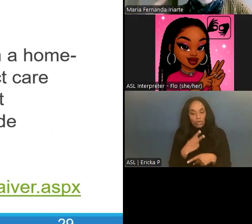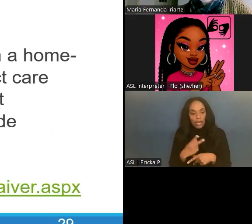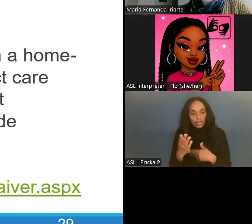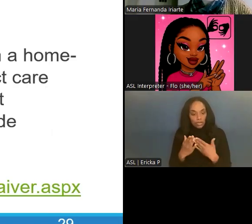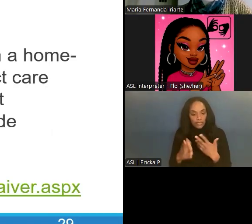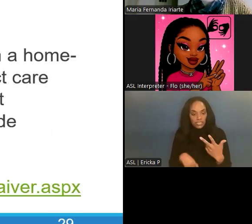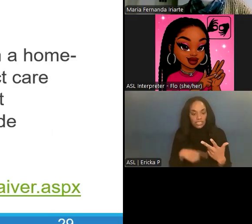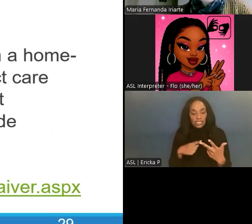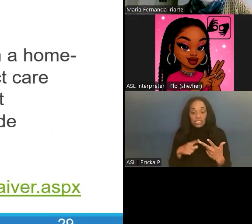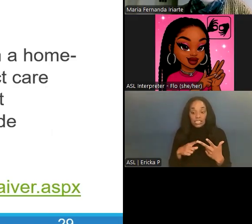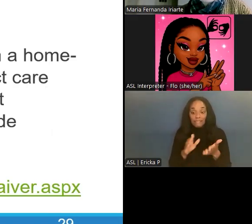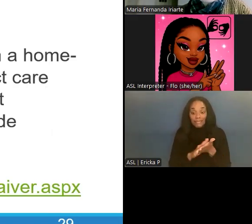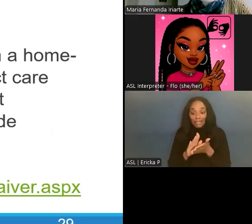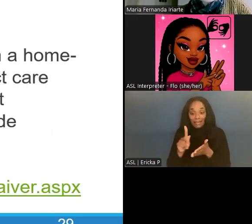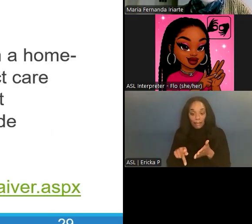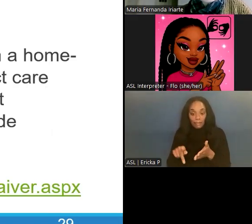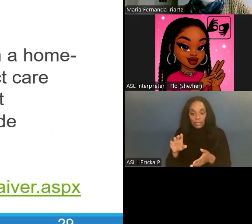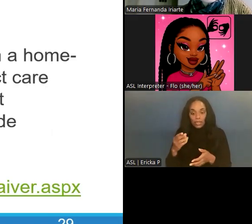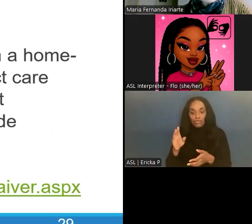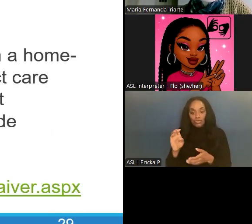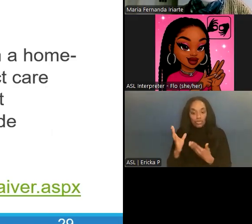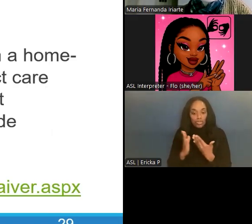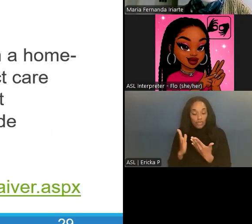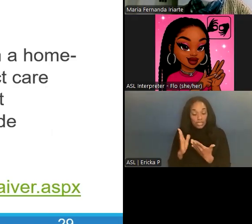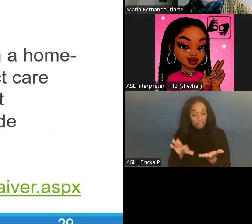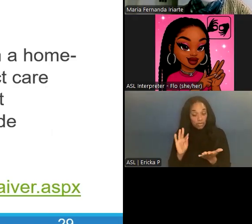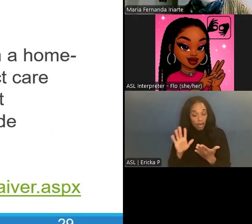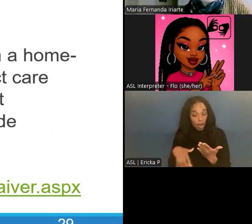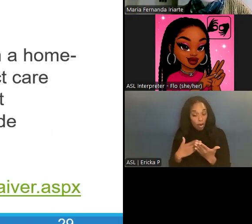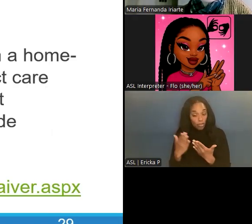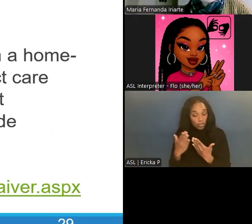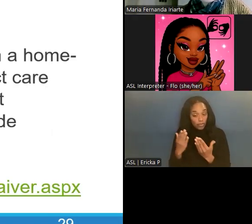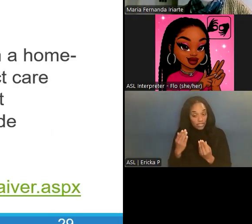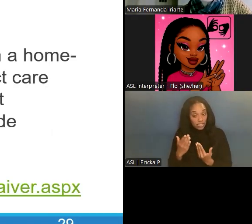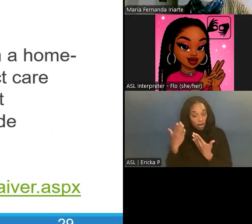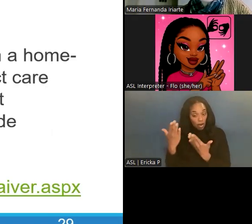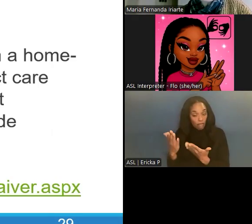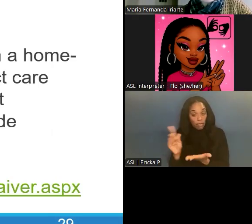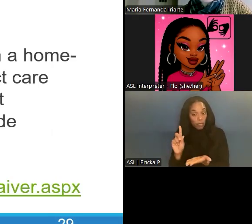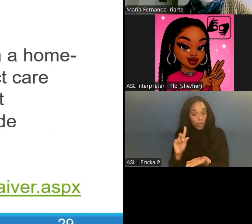Where do you go to find out all the services, that are offered, through the Assisted Living waiver.